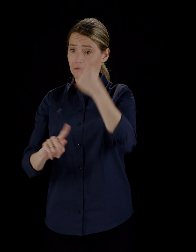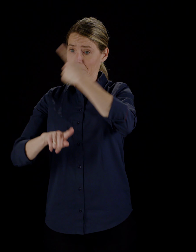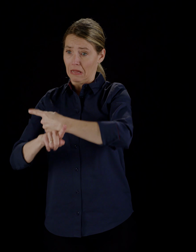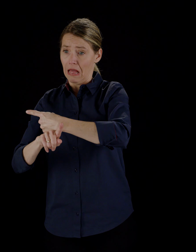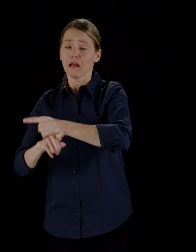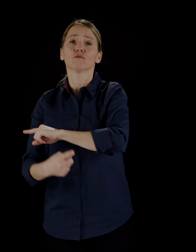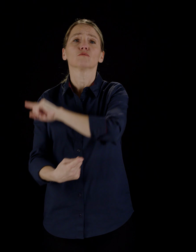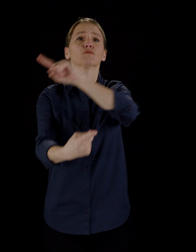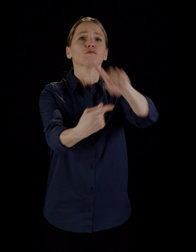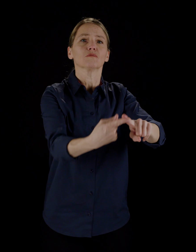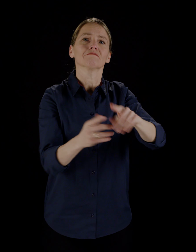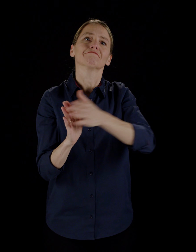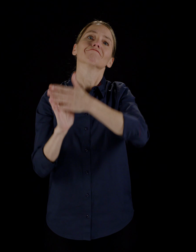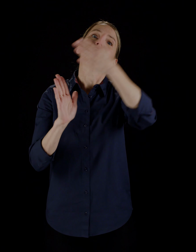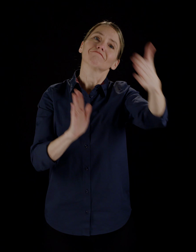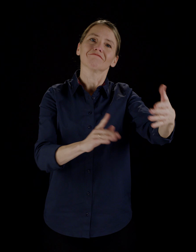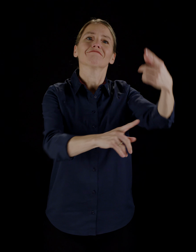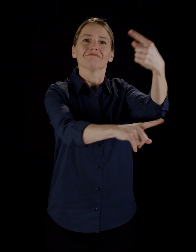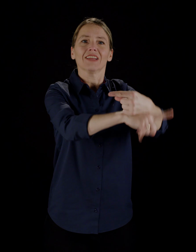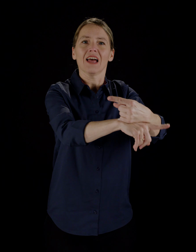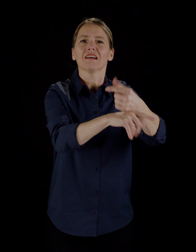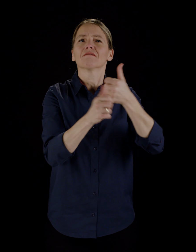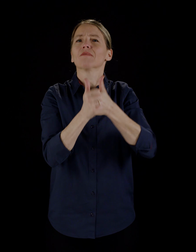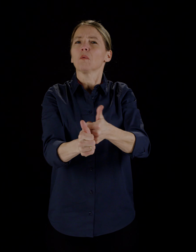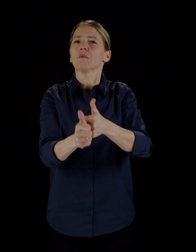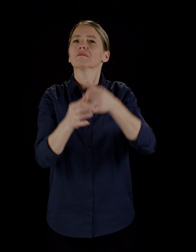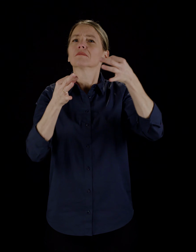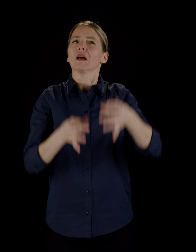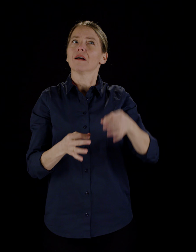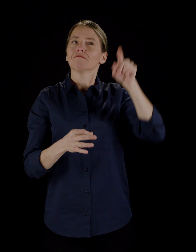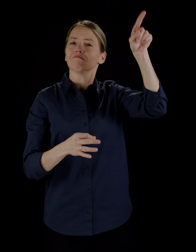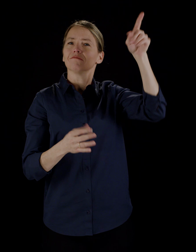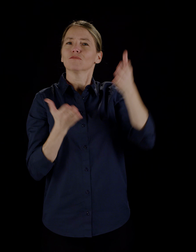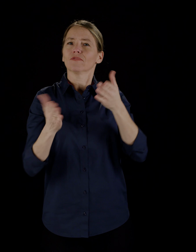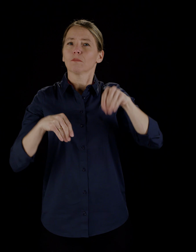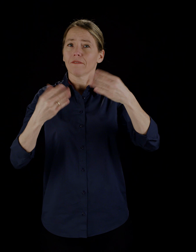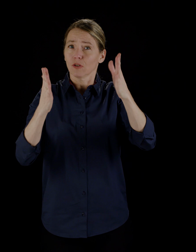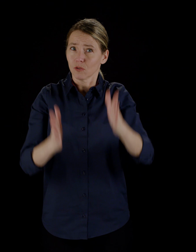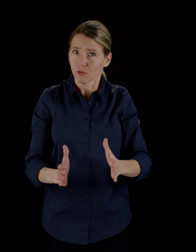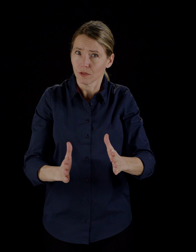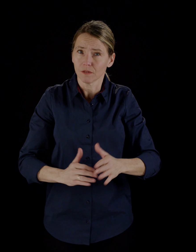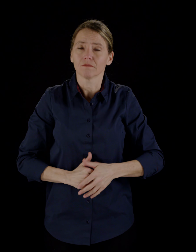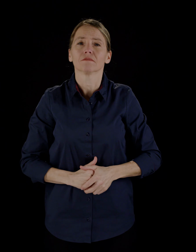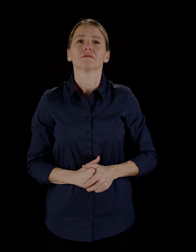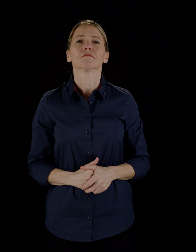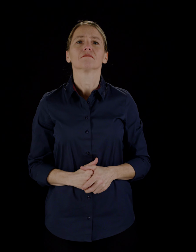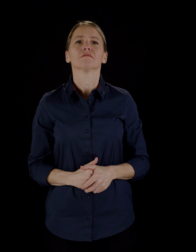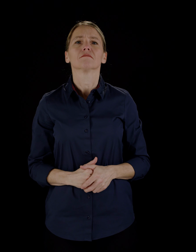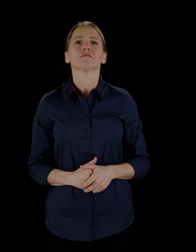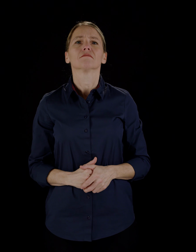web surfing, downloading, uploading, and streaming video, visual and audio content.